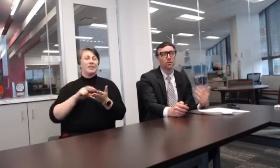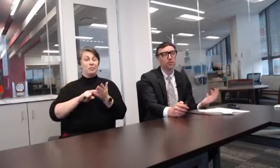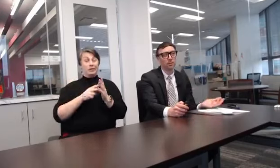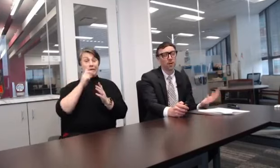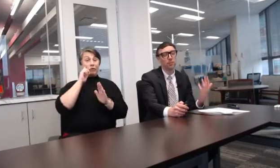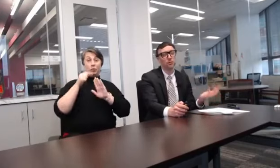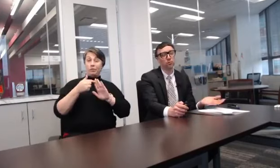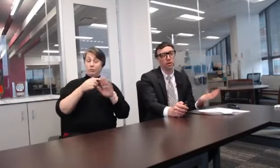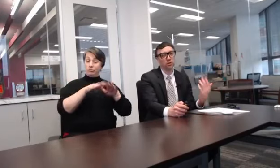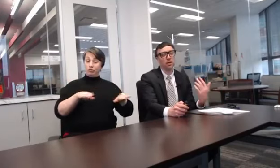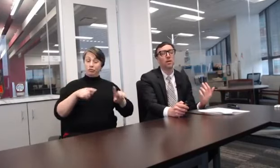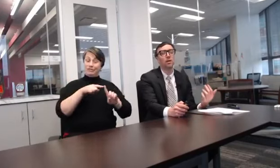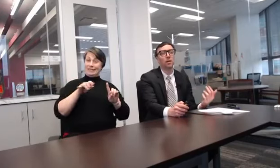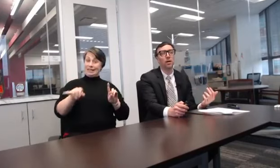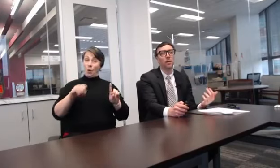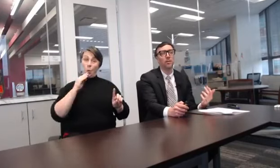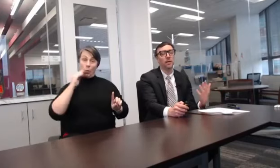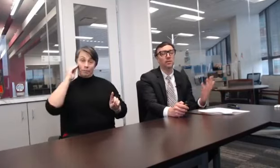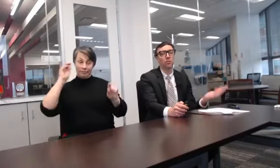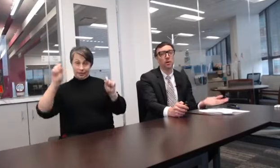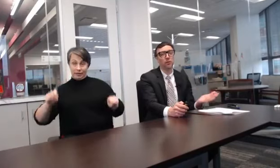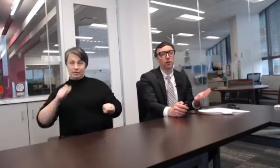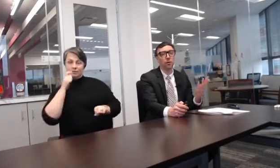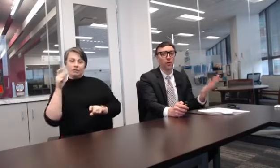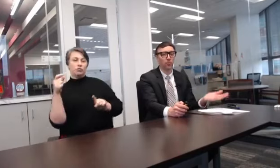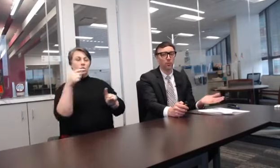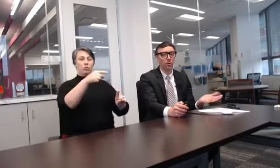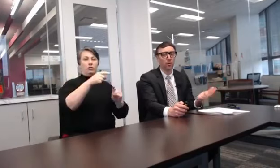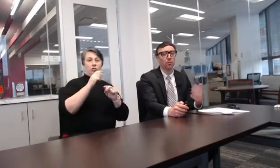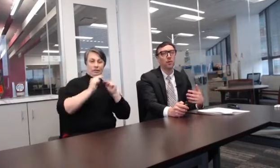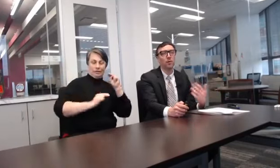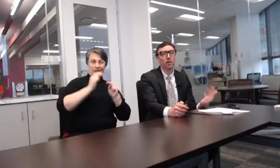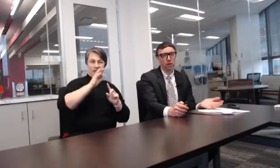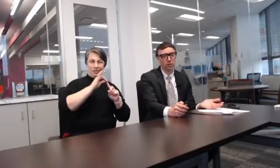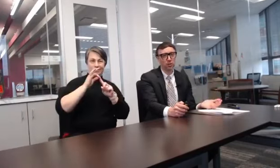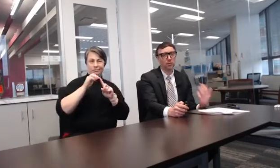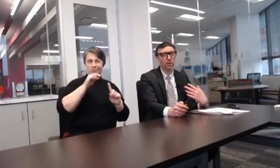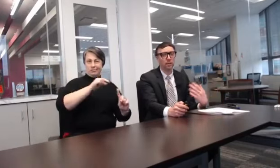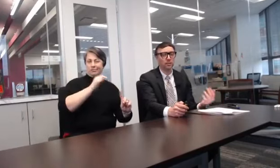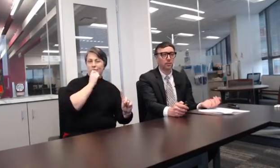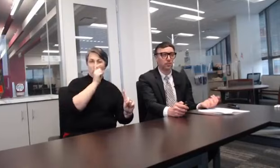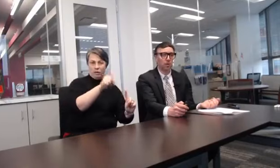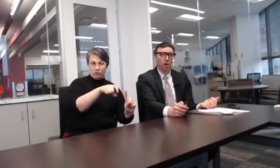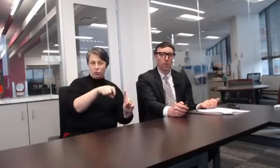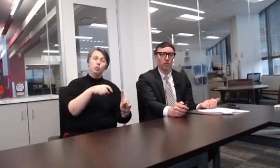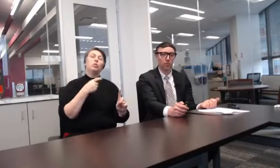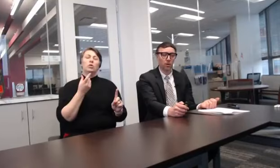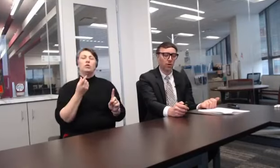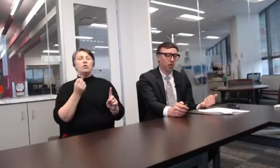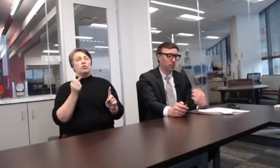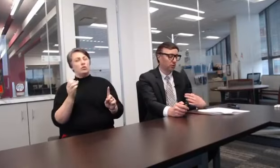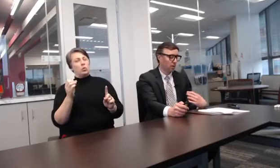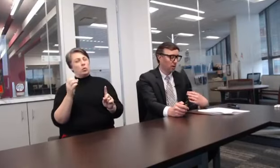Sometimes, rarely that is a waiver home, a group home, not usually for kids. That's pretty common for adults.